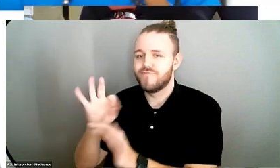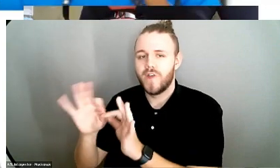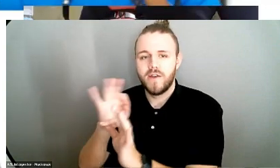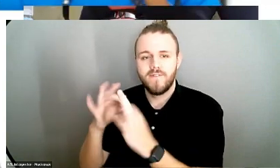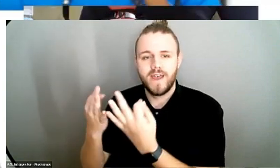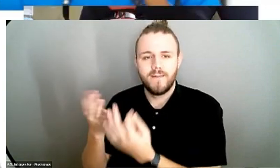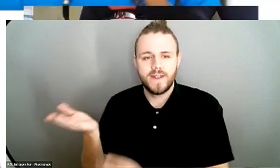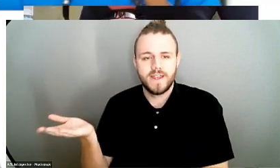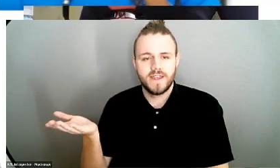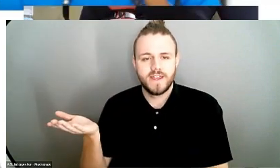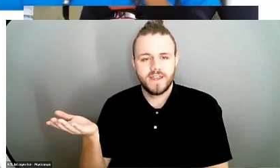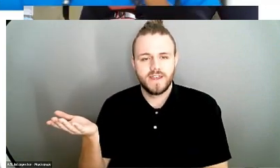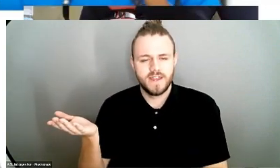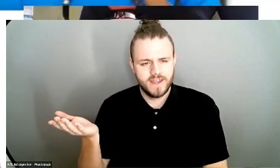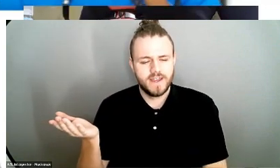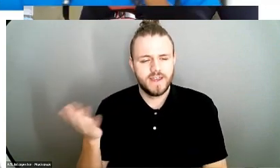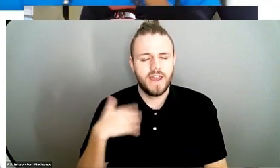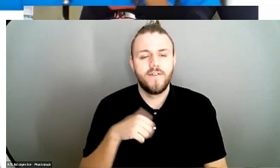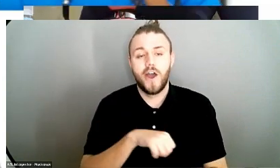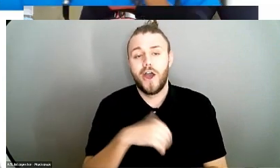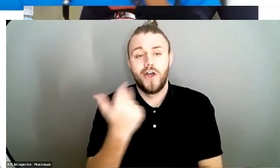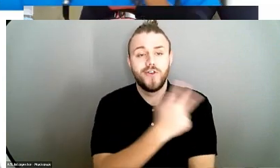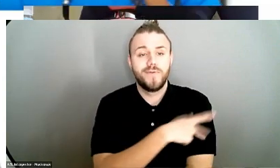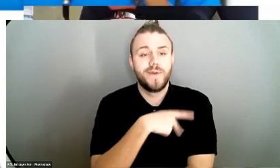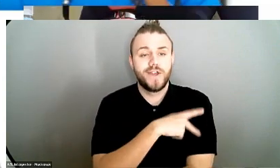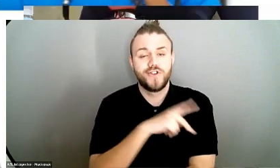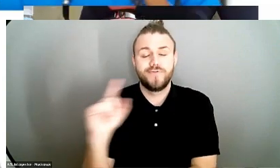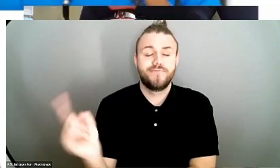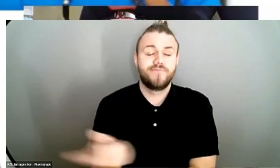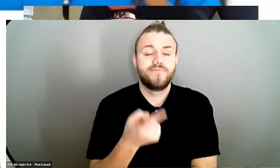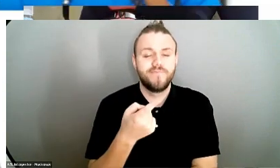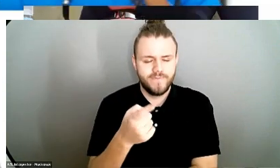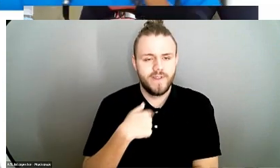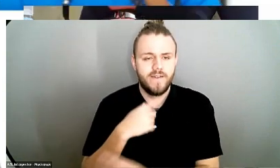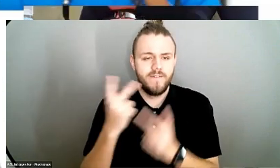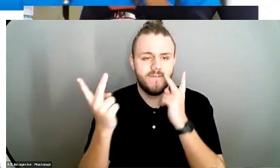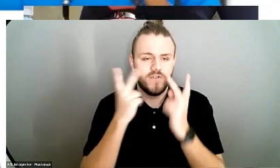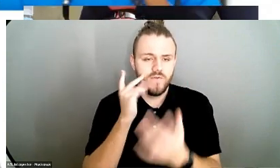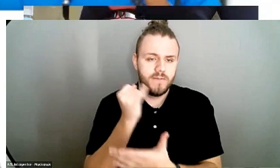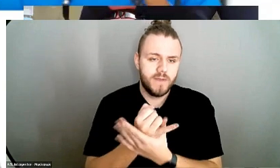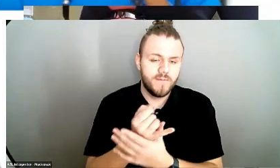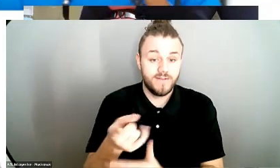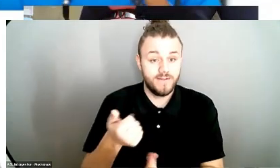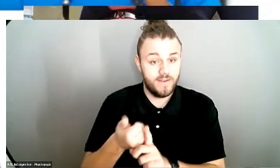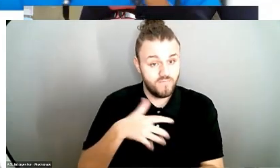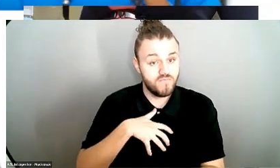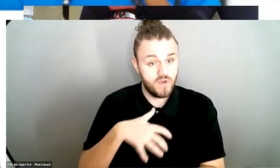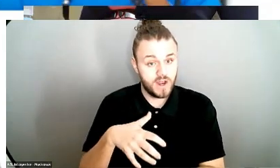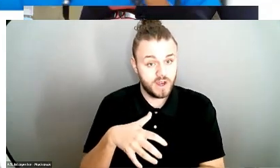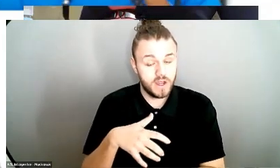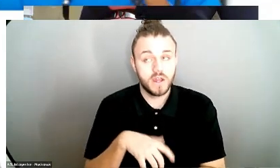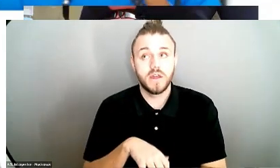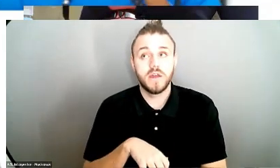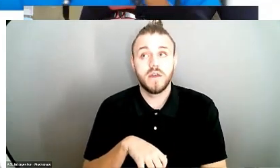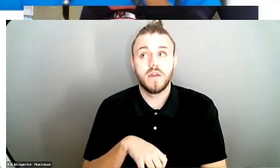said one of my patients had visual impairment and she was pregnant. And a nurse said to her